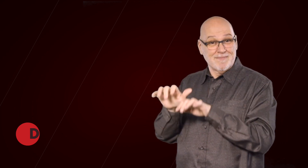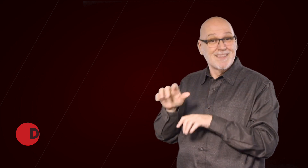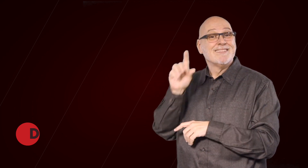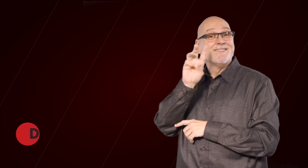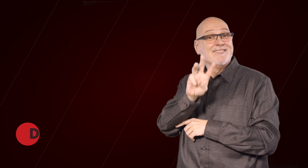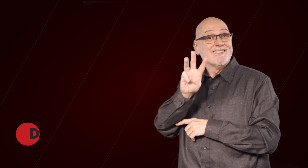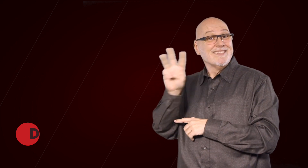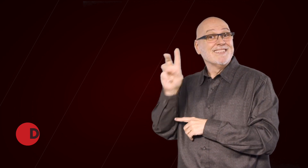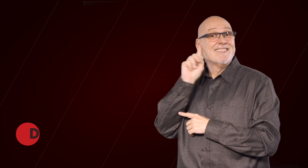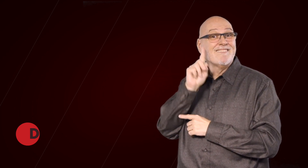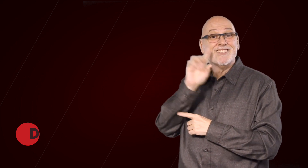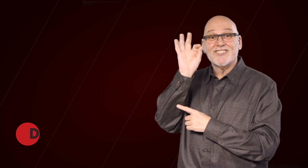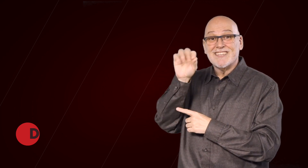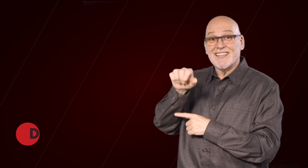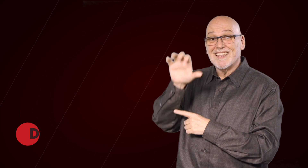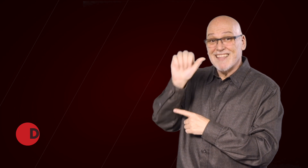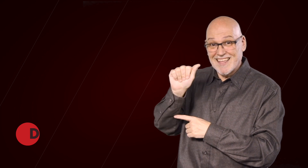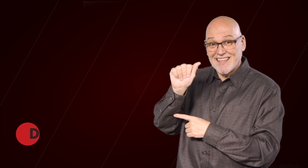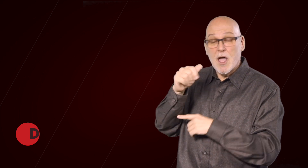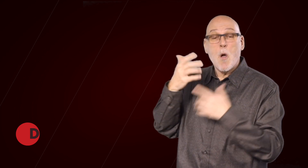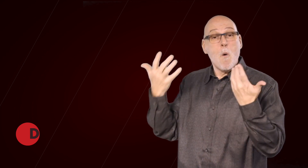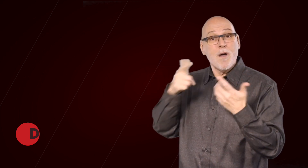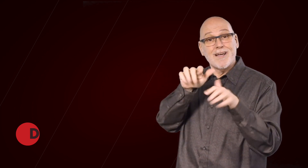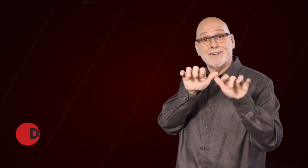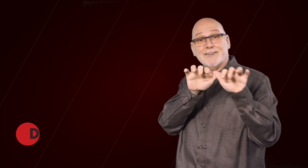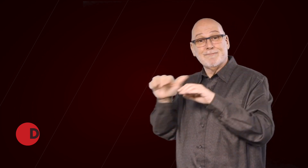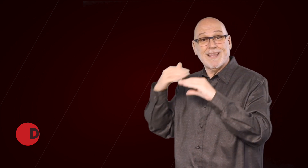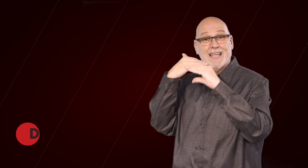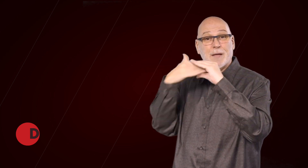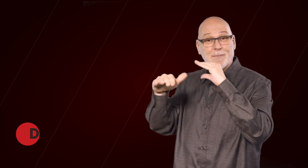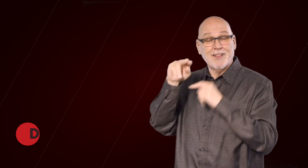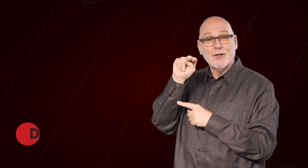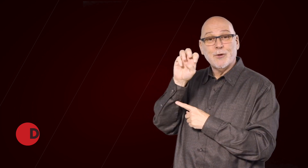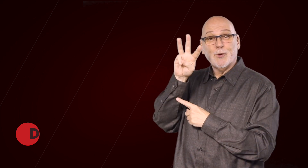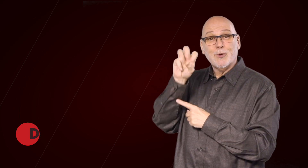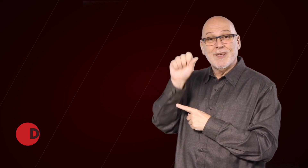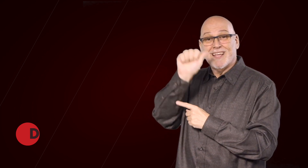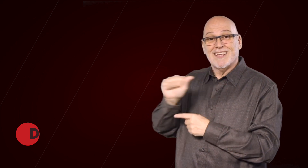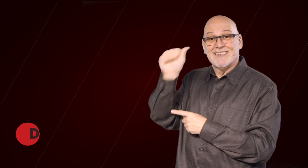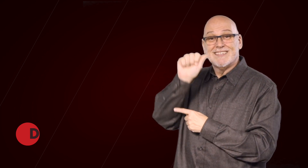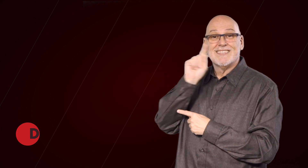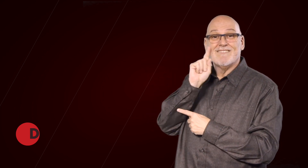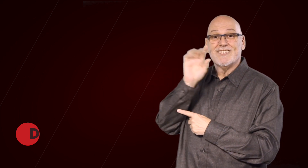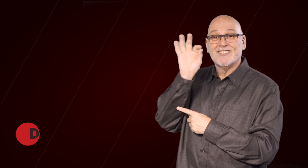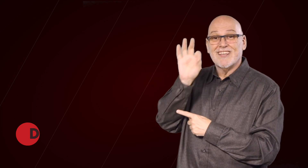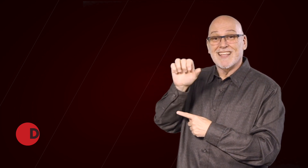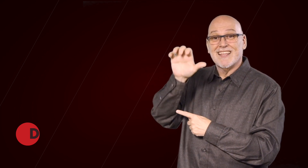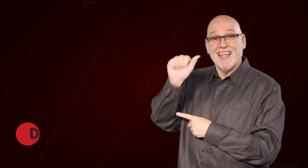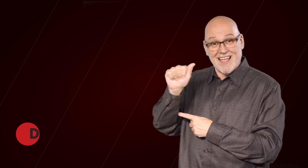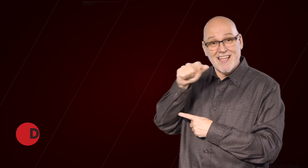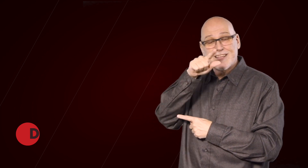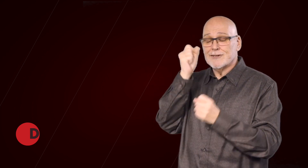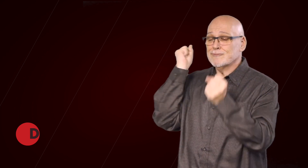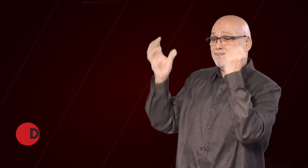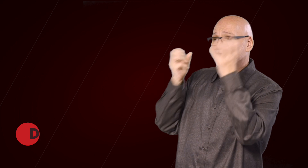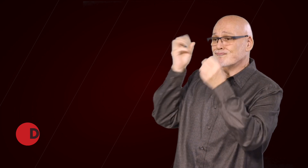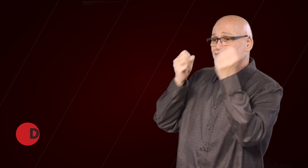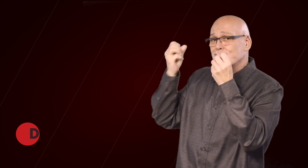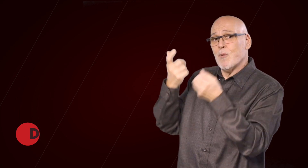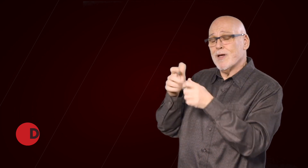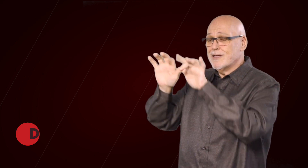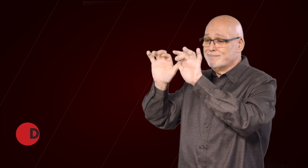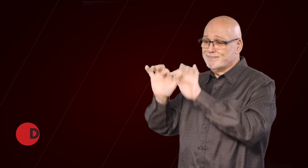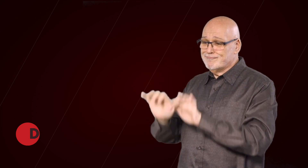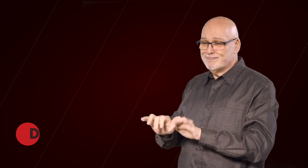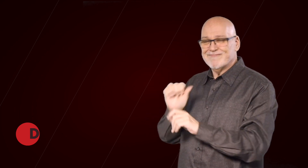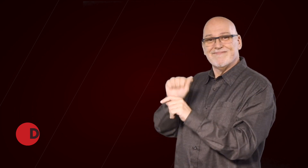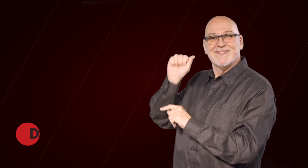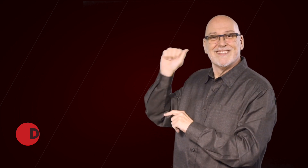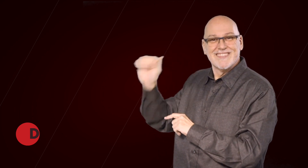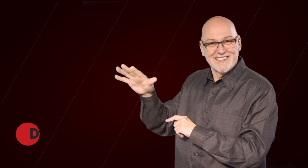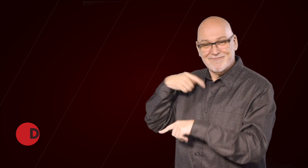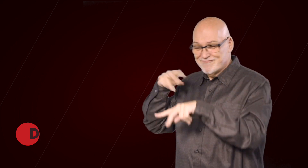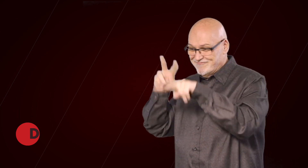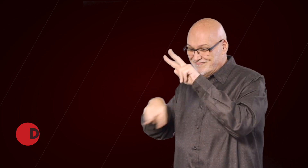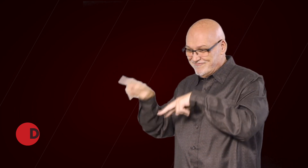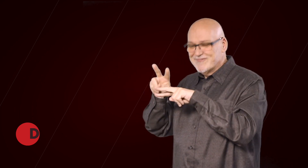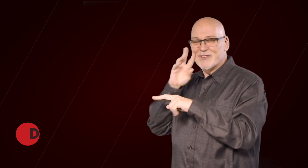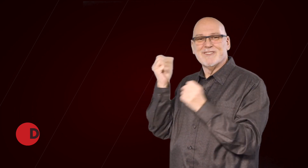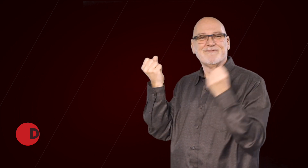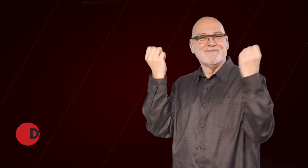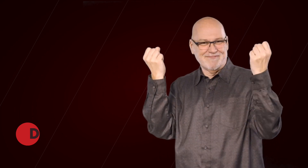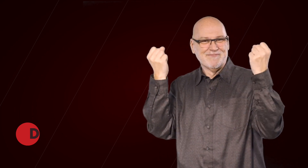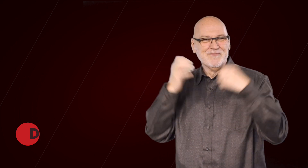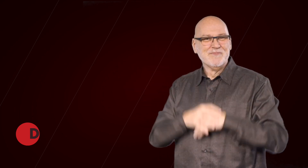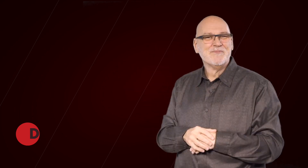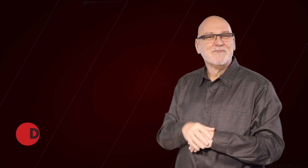website www.DeafDots.ca or email to news@deafdots.ca.